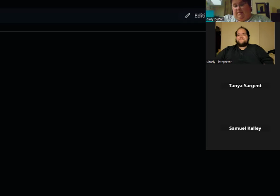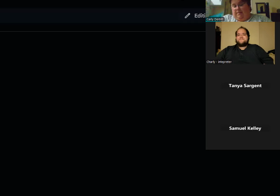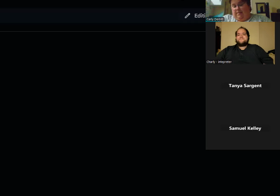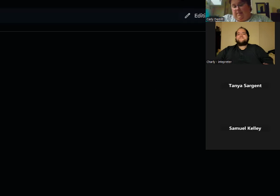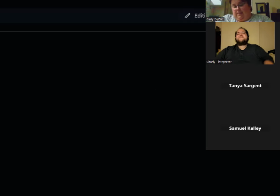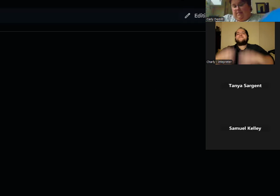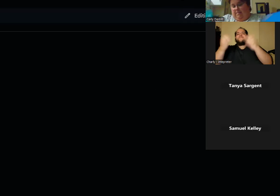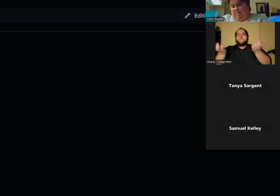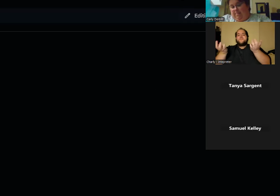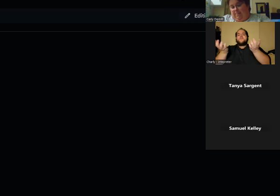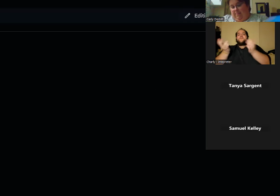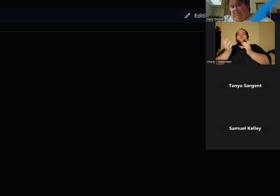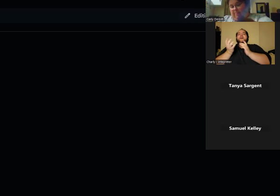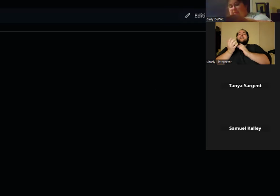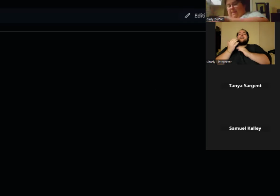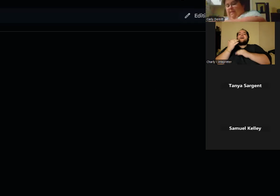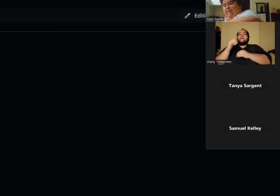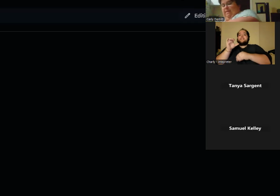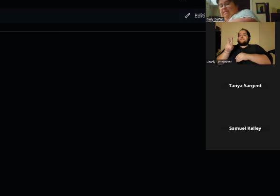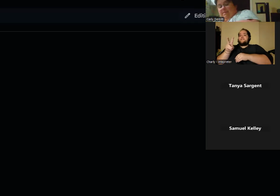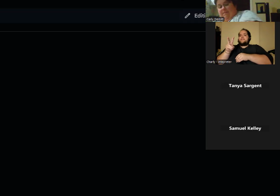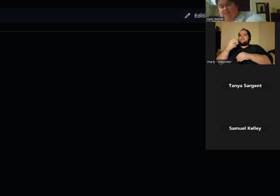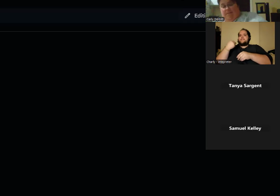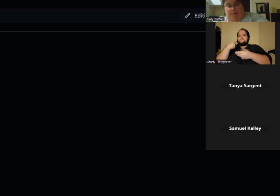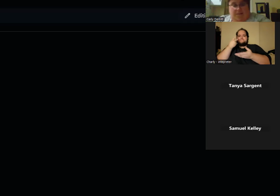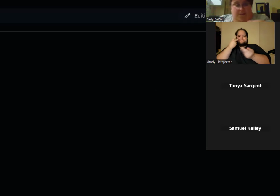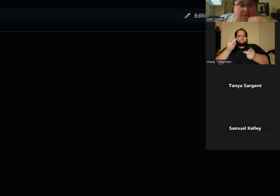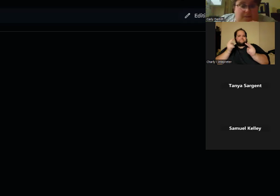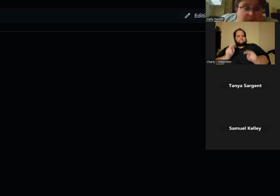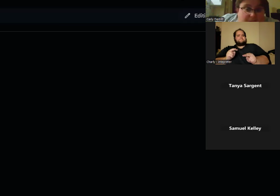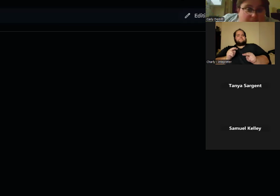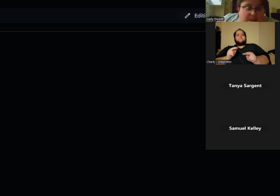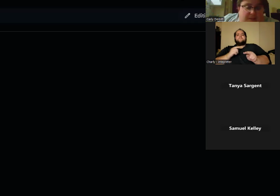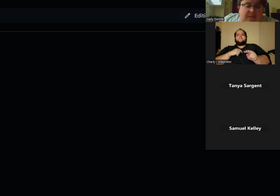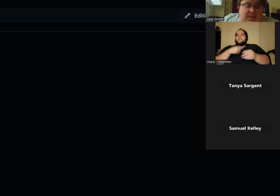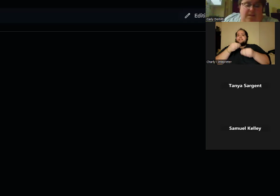So for my cv You can see it's just a list